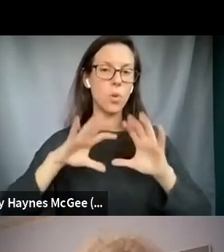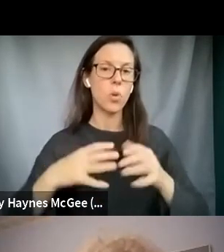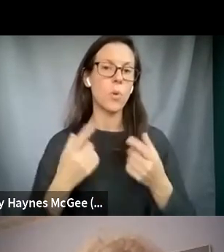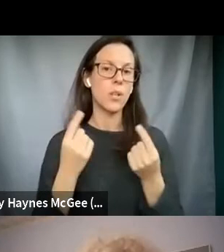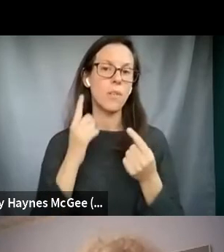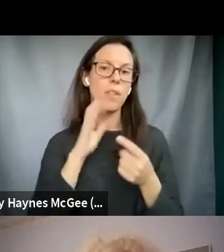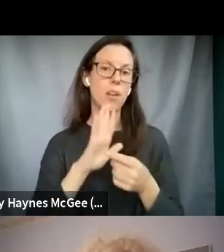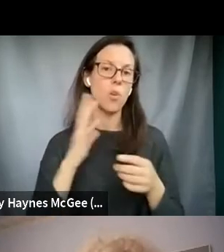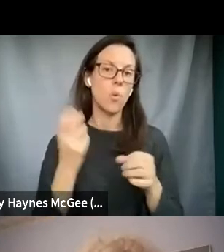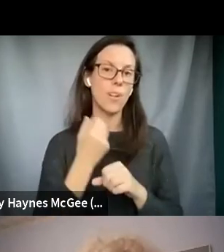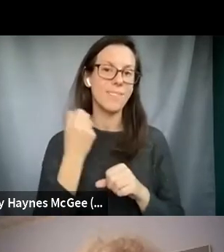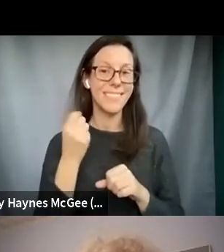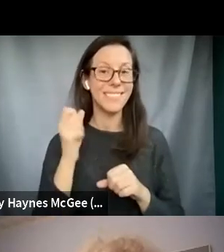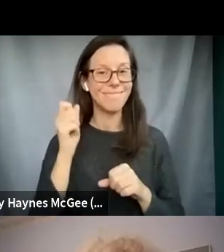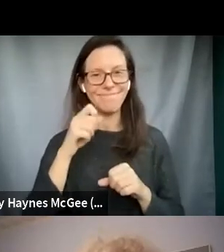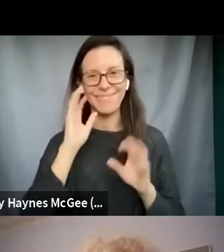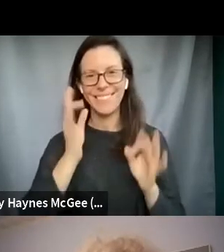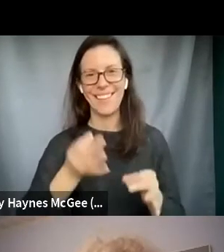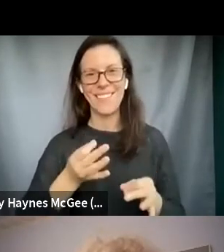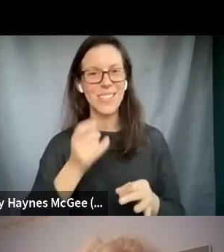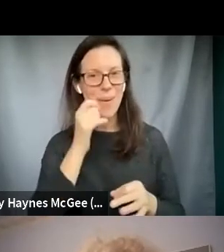So definitely. Not to be missed.